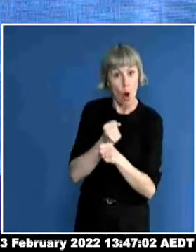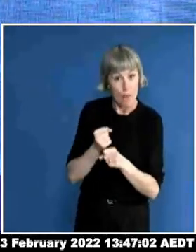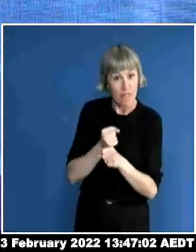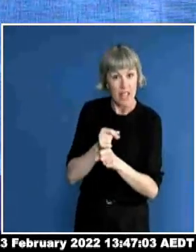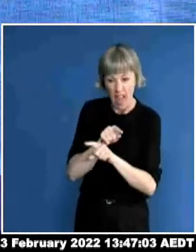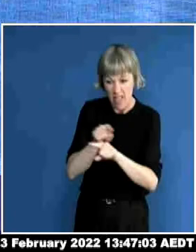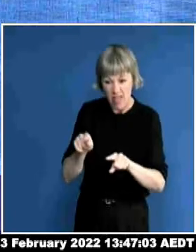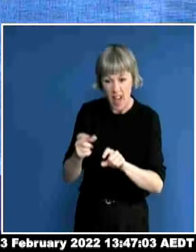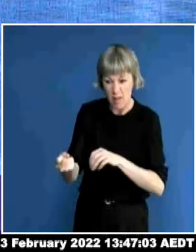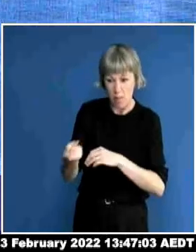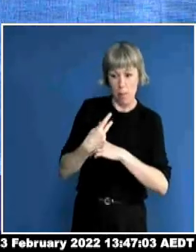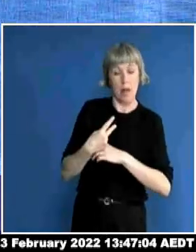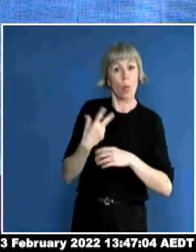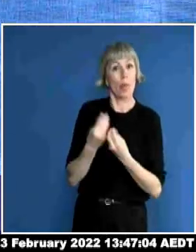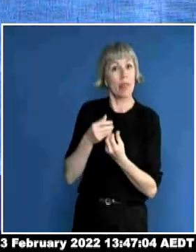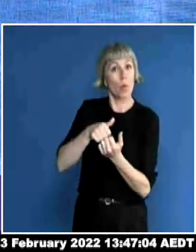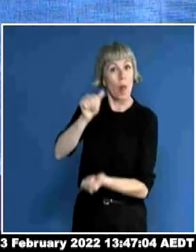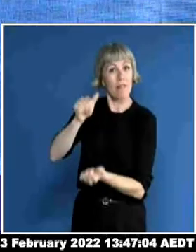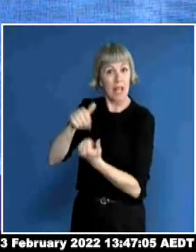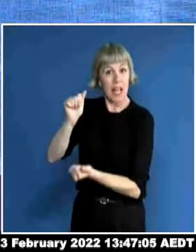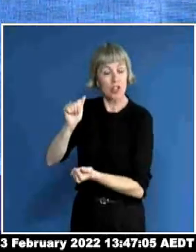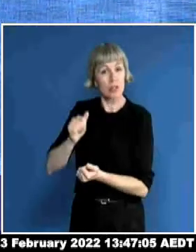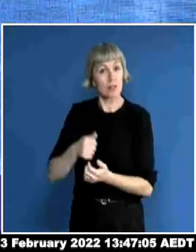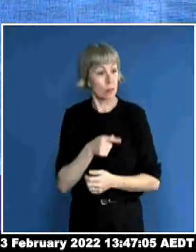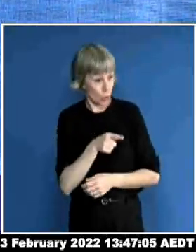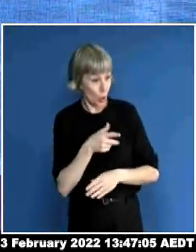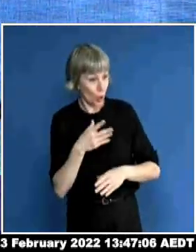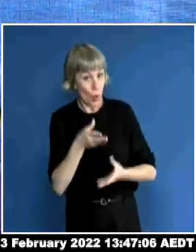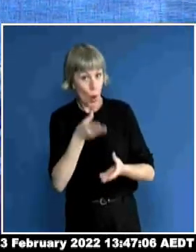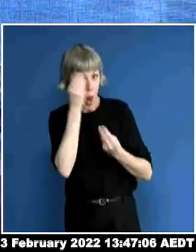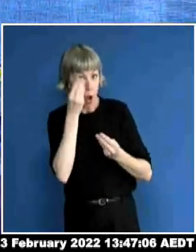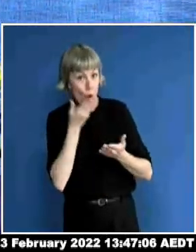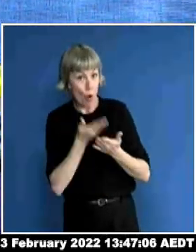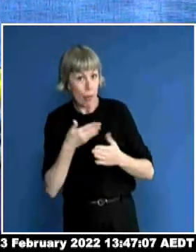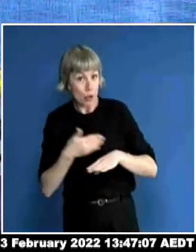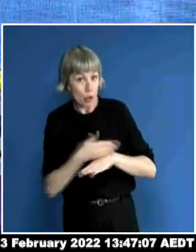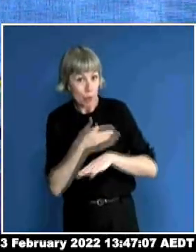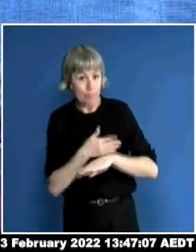But as you became more experienced, not only being a barista but the